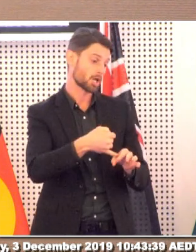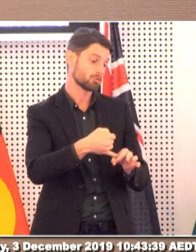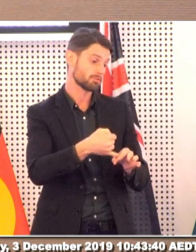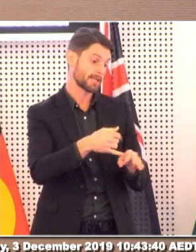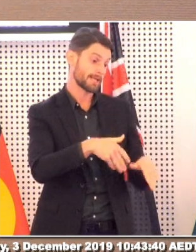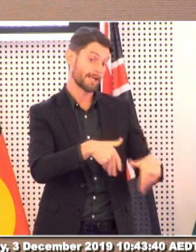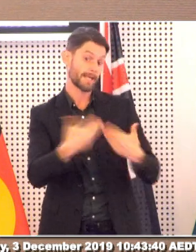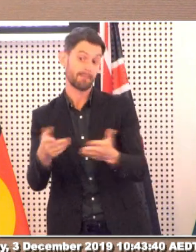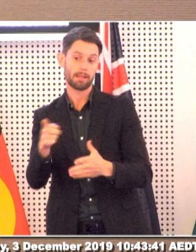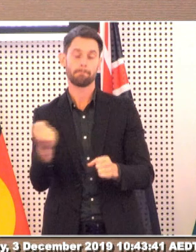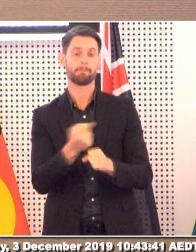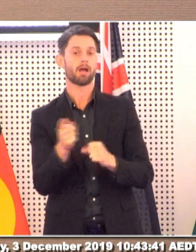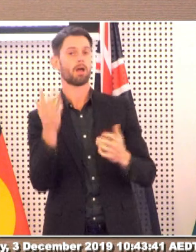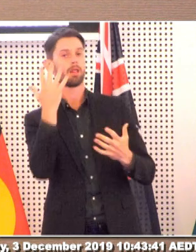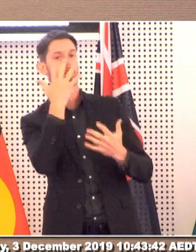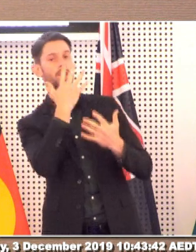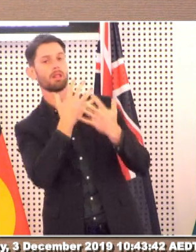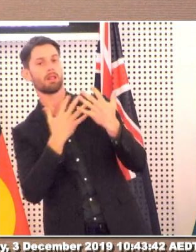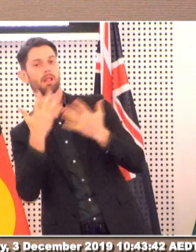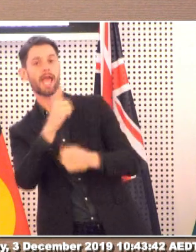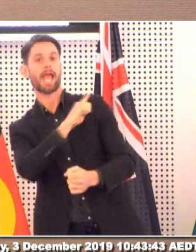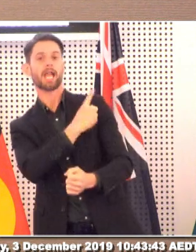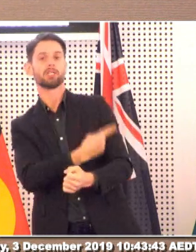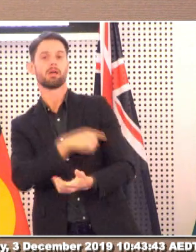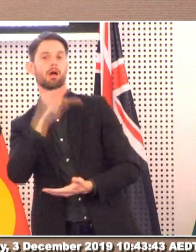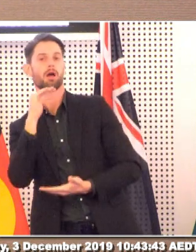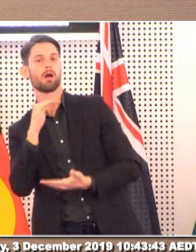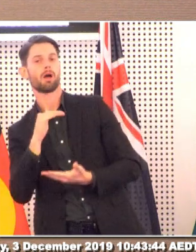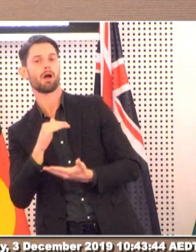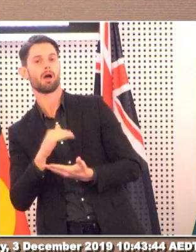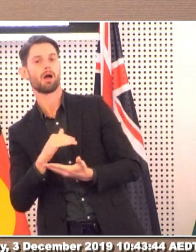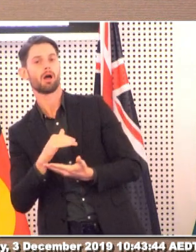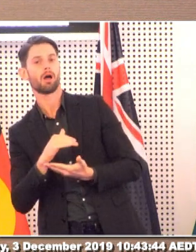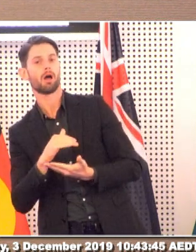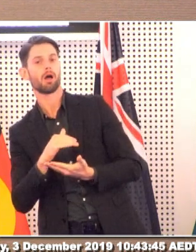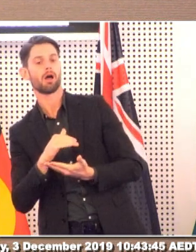little bit more docile, so antipsychotic medication, or medication that might be